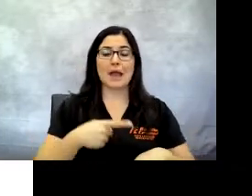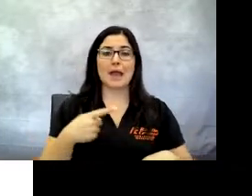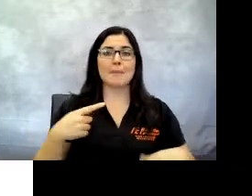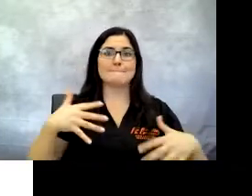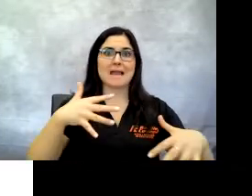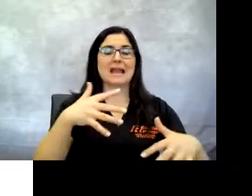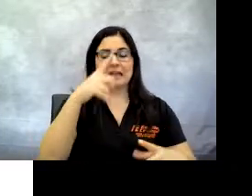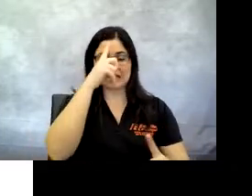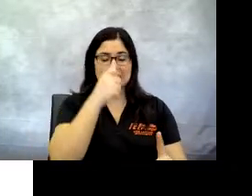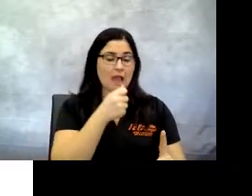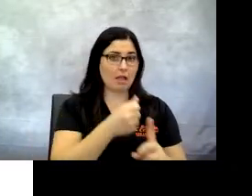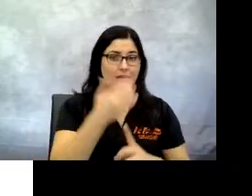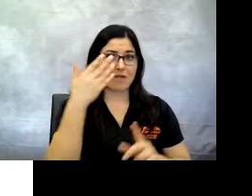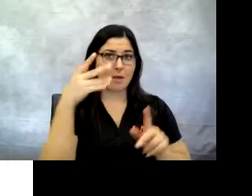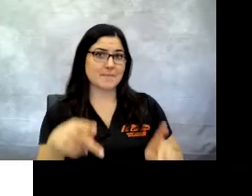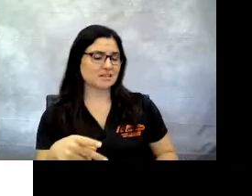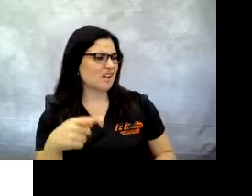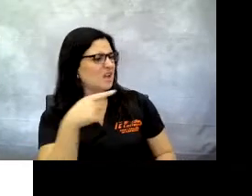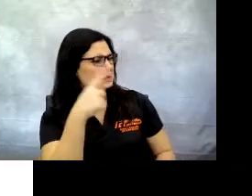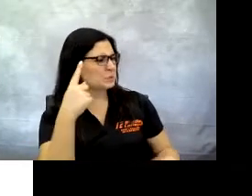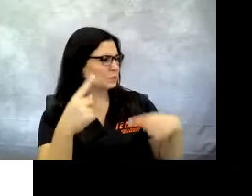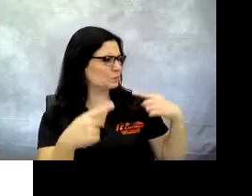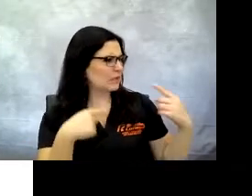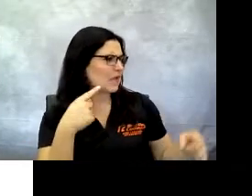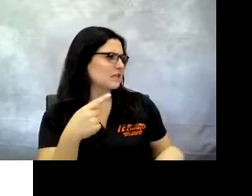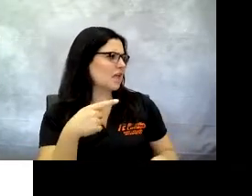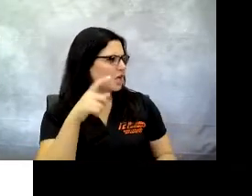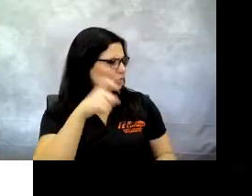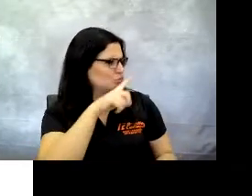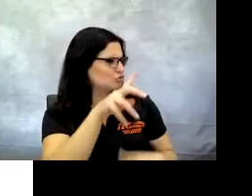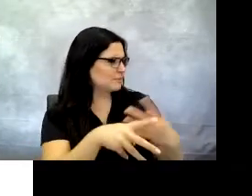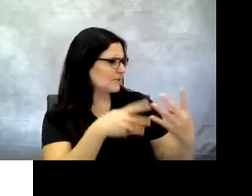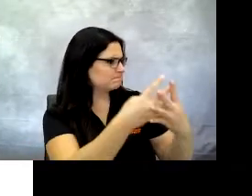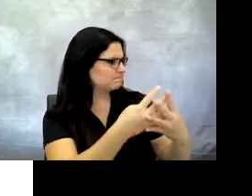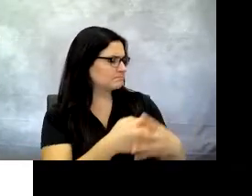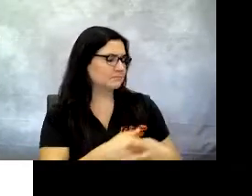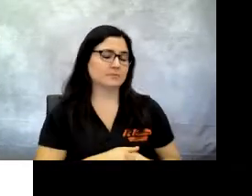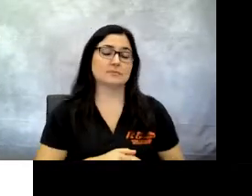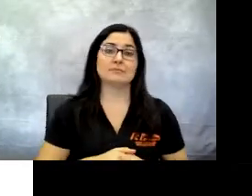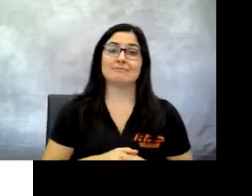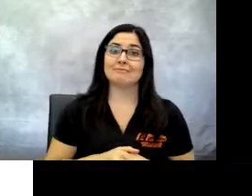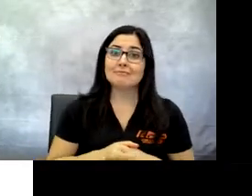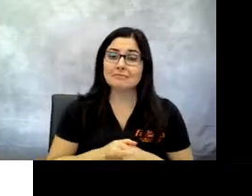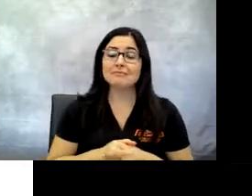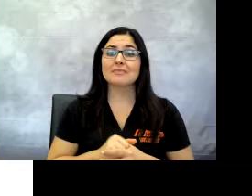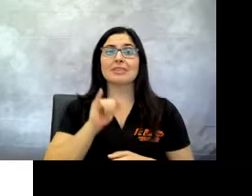and they told me, I'm crazy and I should be locked up." You know, that is a stereotype that others